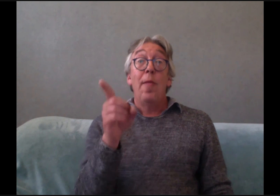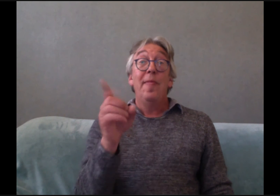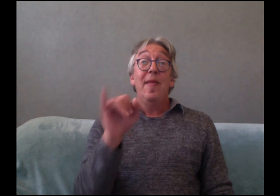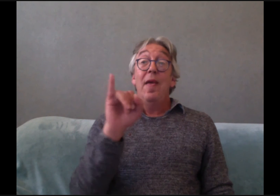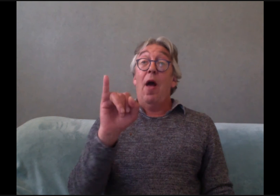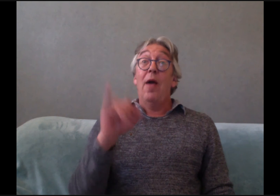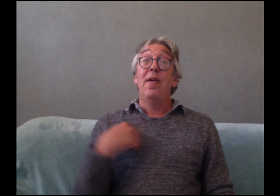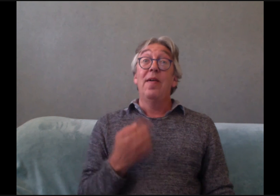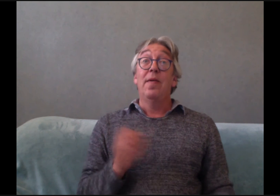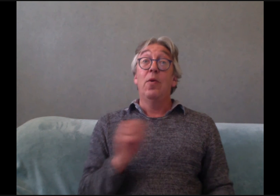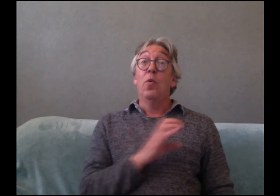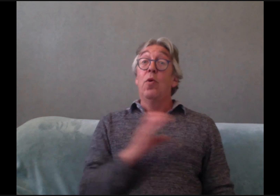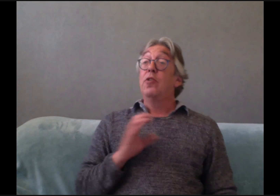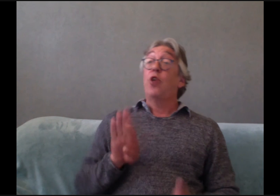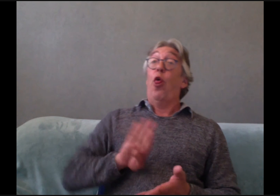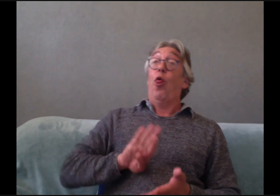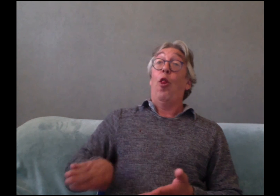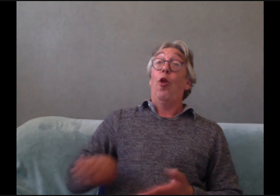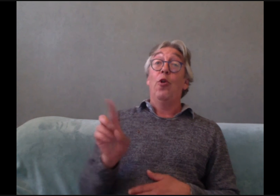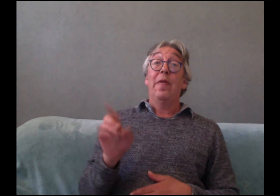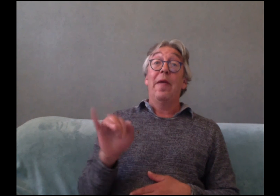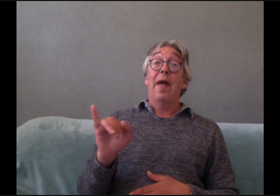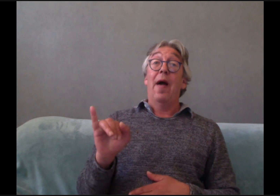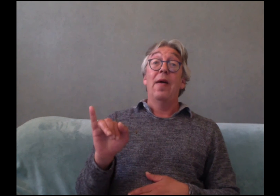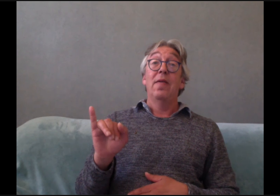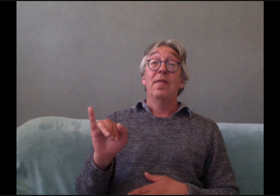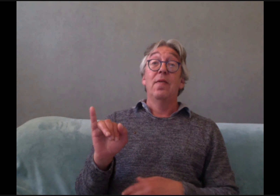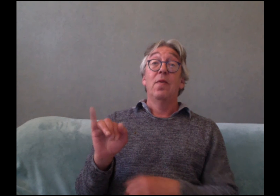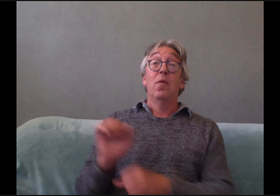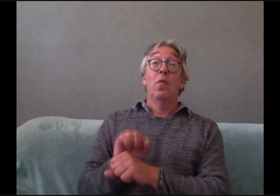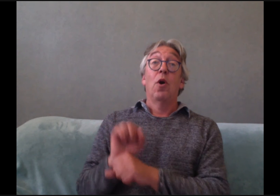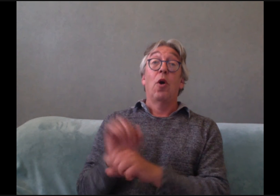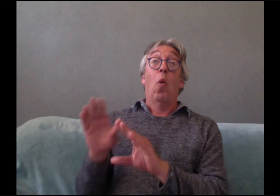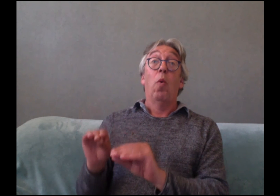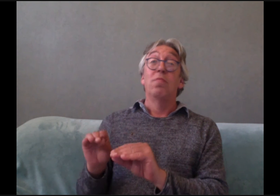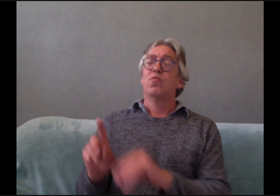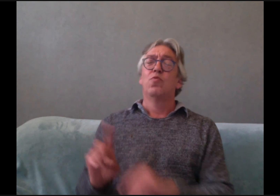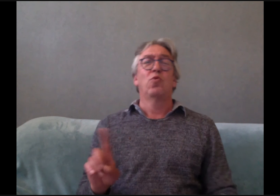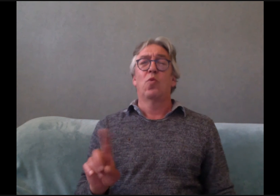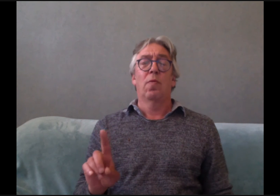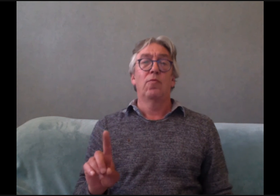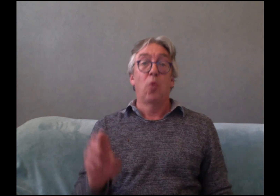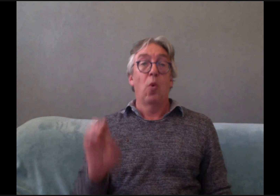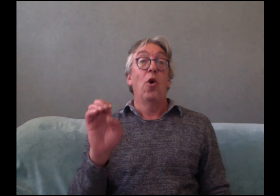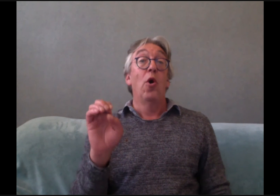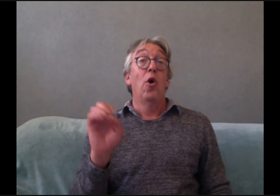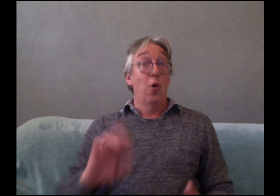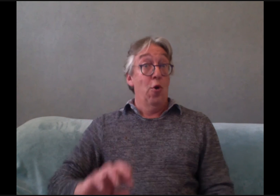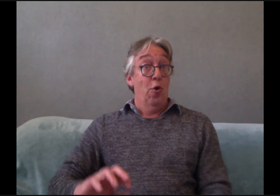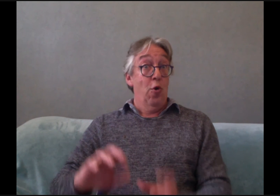The crisis would trigger some investments in institutions